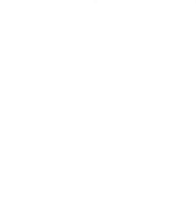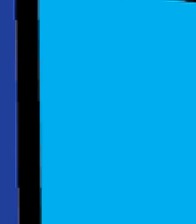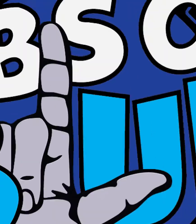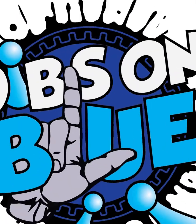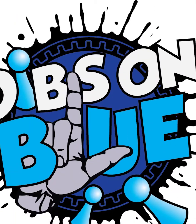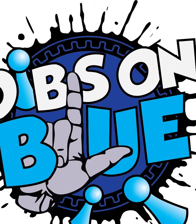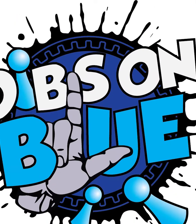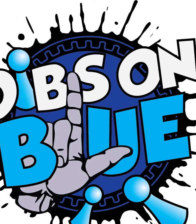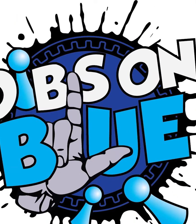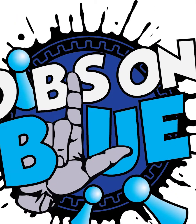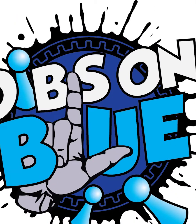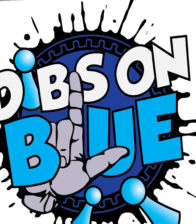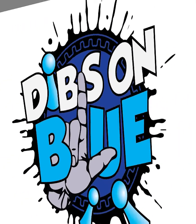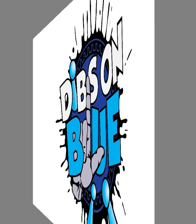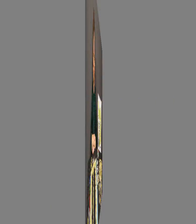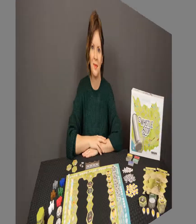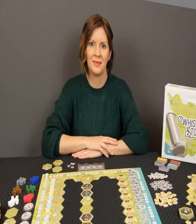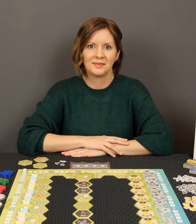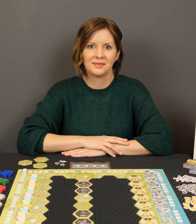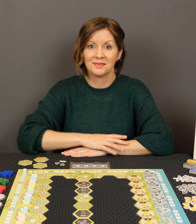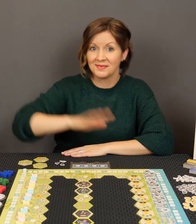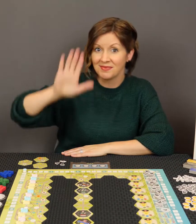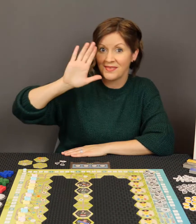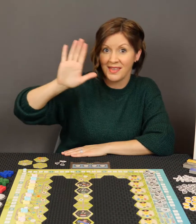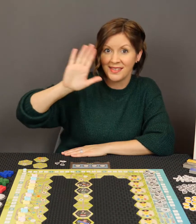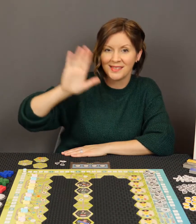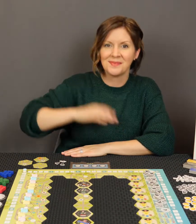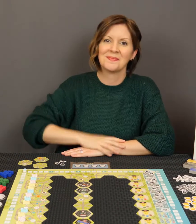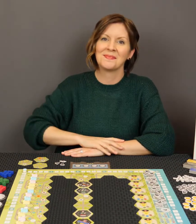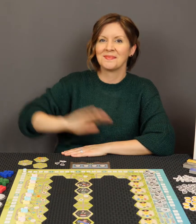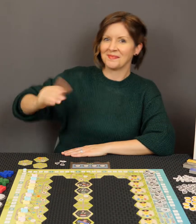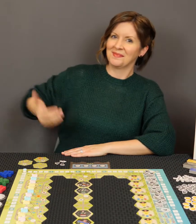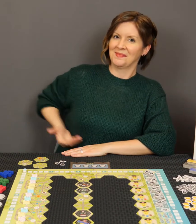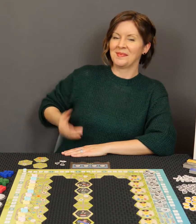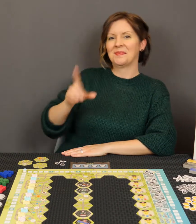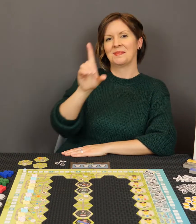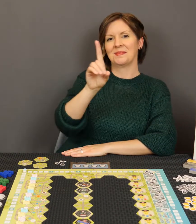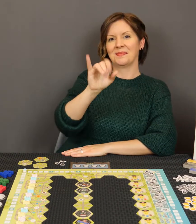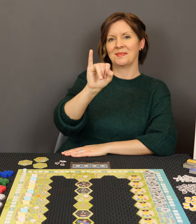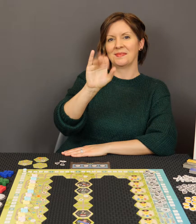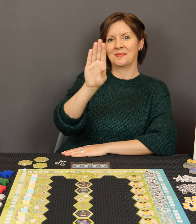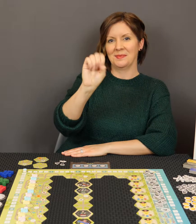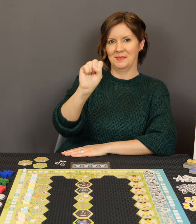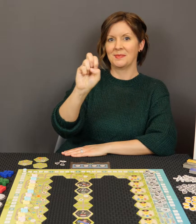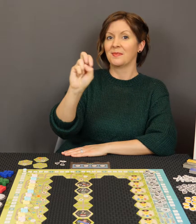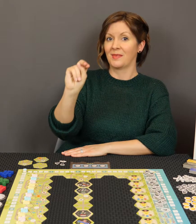Hello! Welcome to Dibs On Blue!